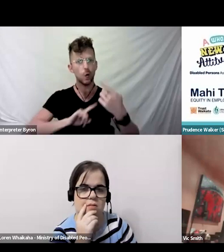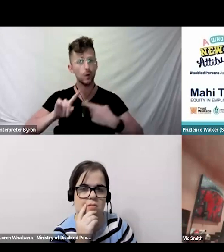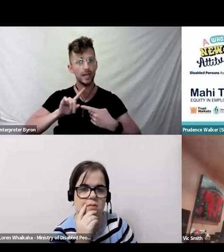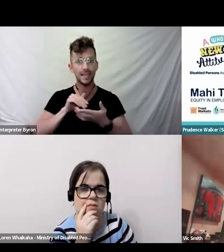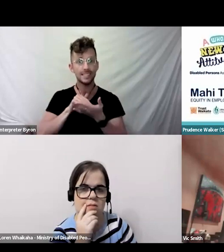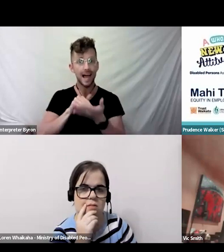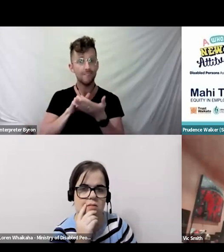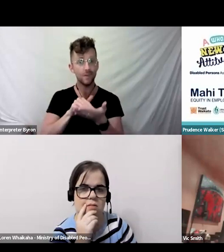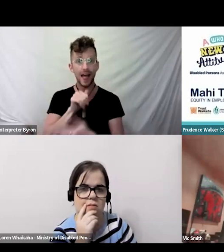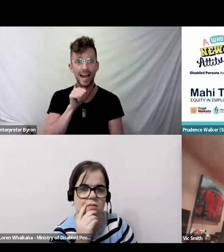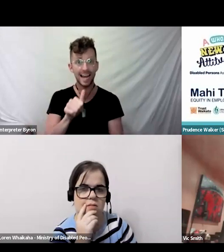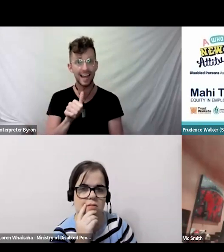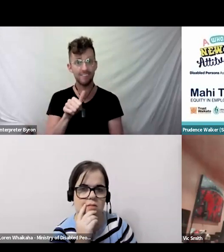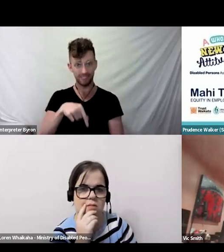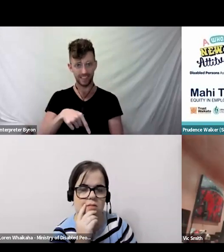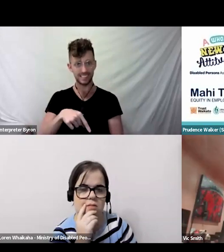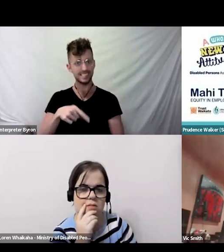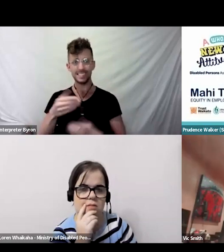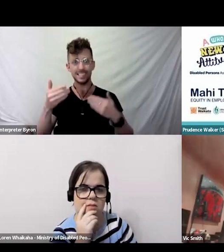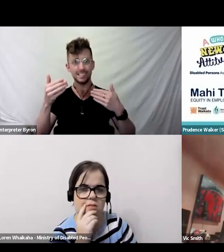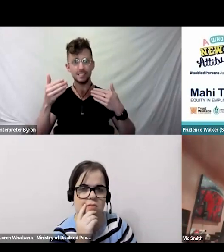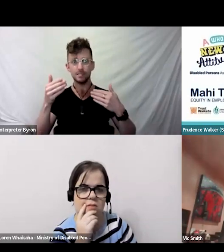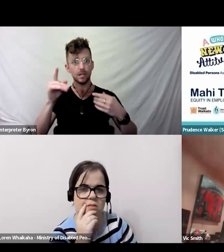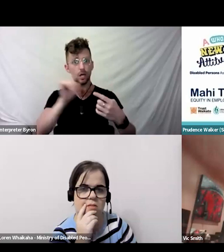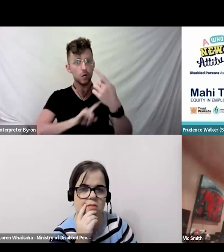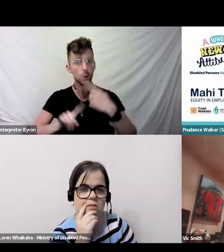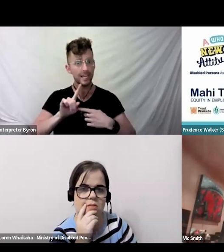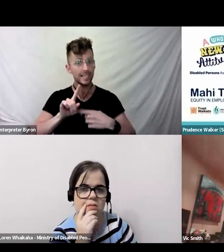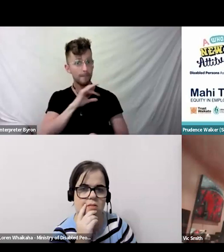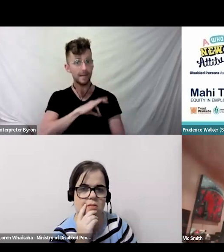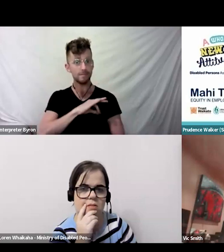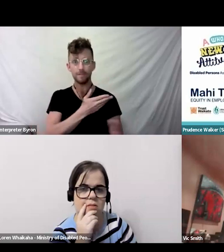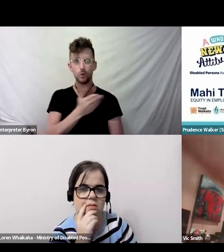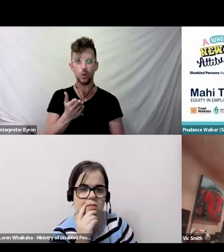to have sessions, online sessions then please let us know. Kia ora.